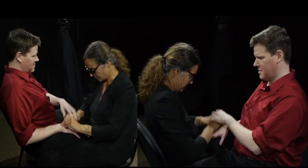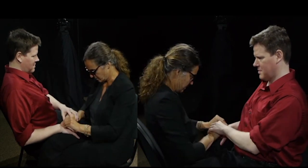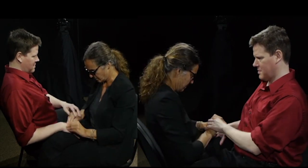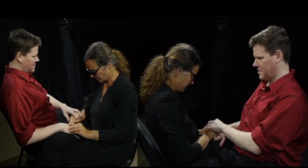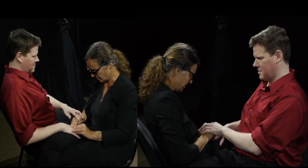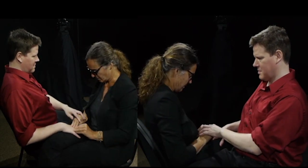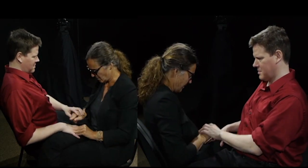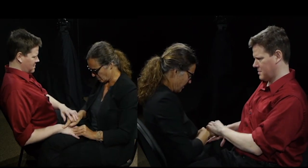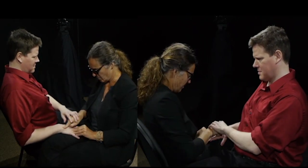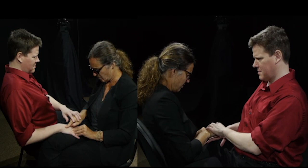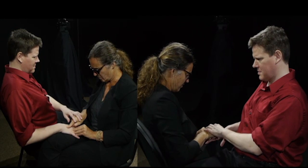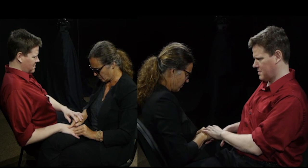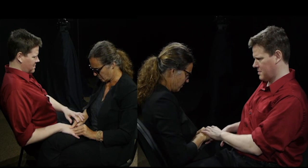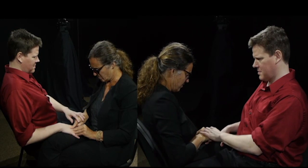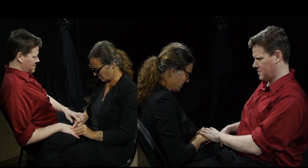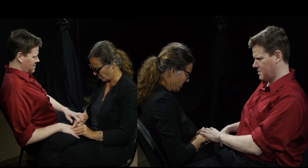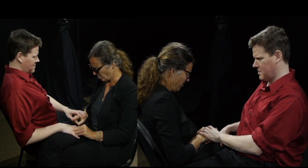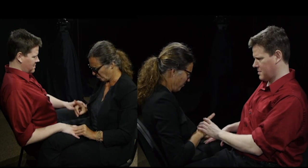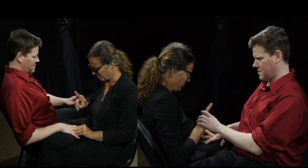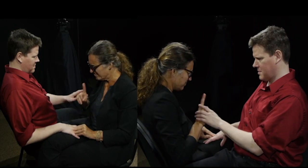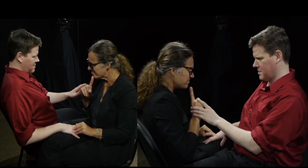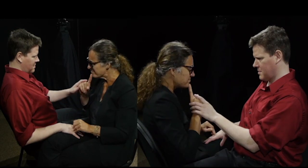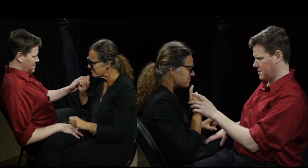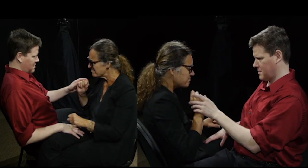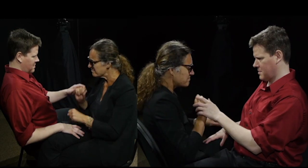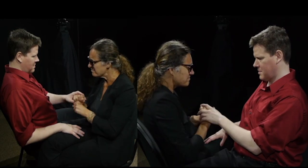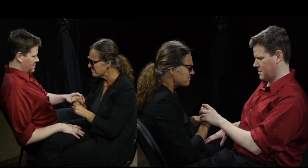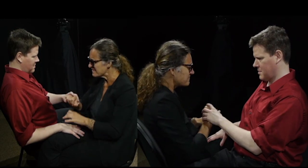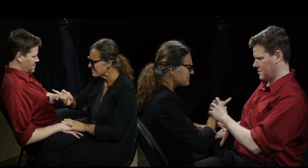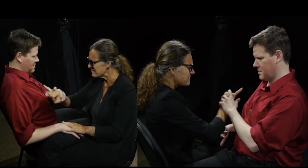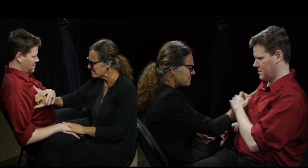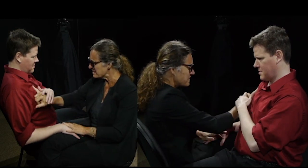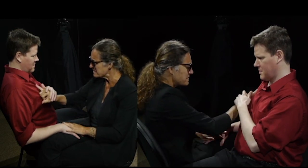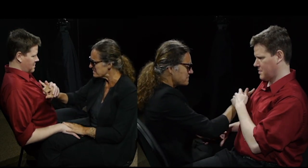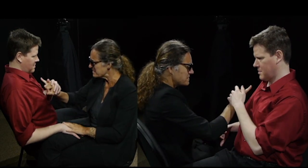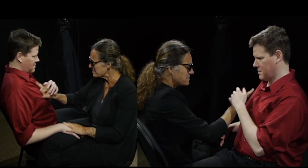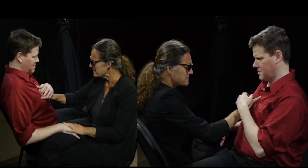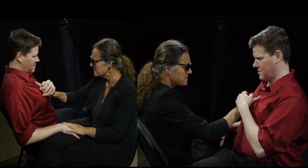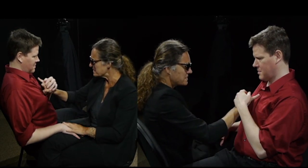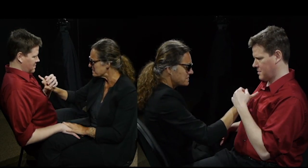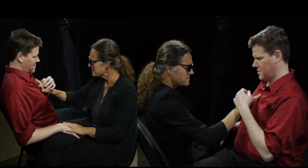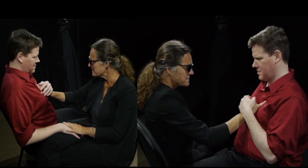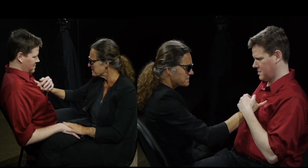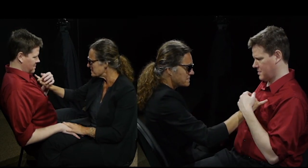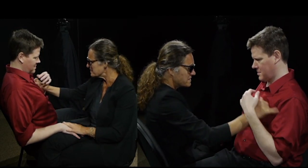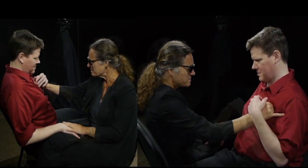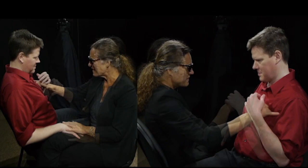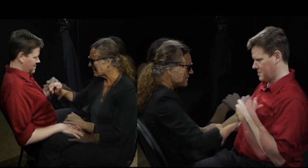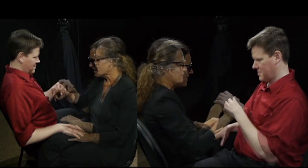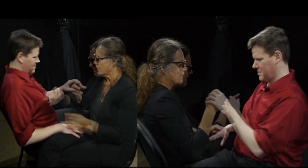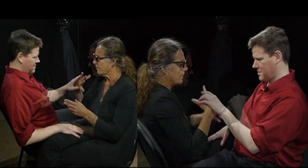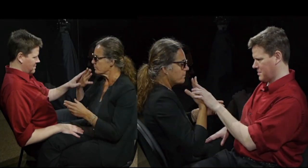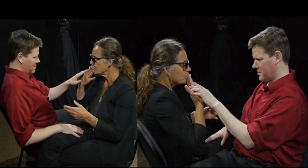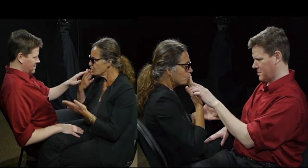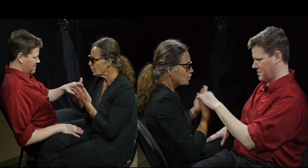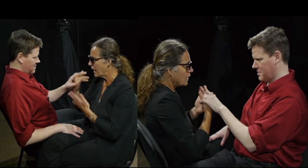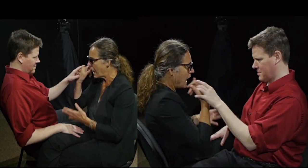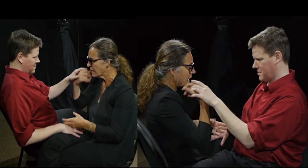outside of the circle of DeafBlind speakers observing. These researchers did not cast prescriptive judgments about correct or incorrect language, evaluate what they saw,